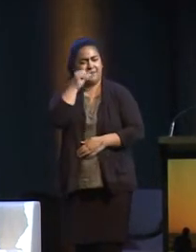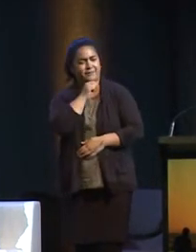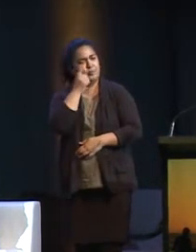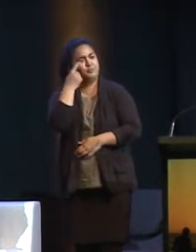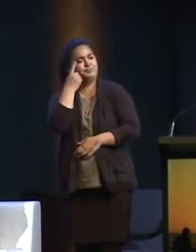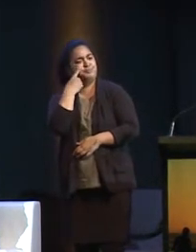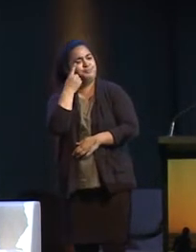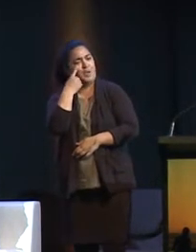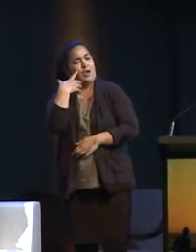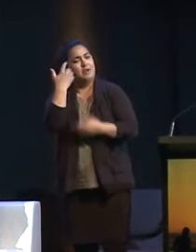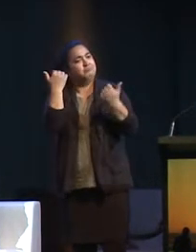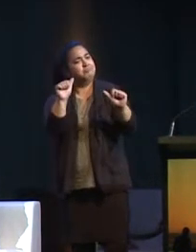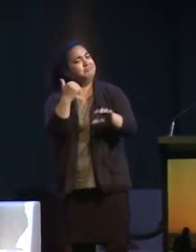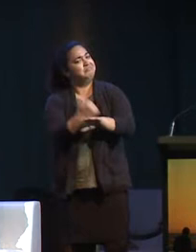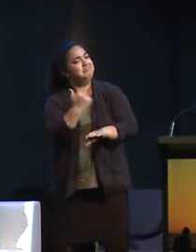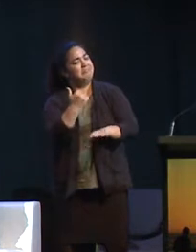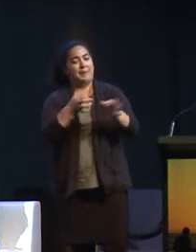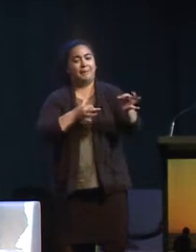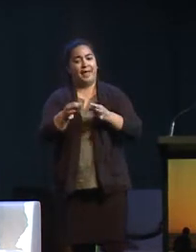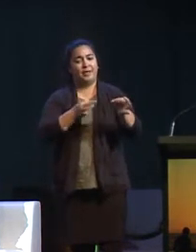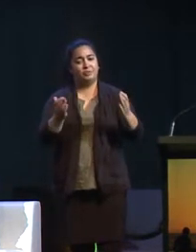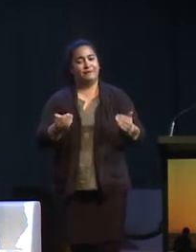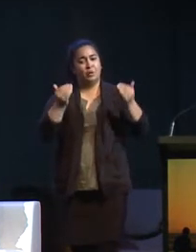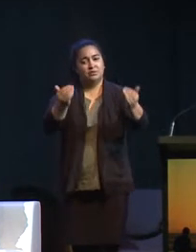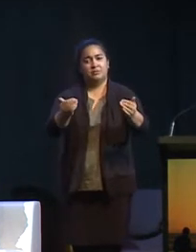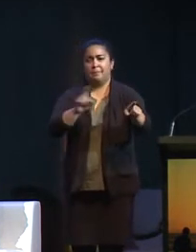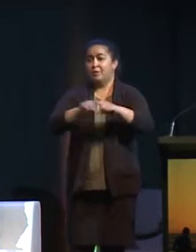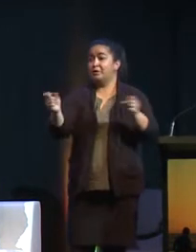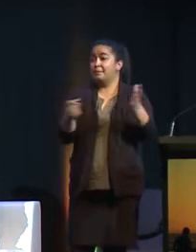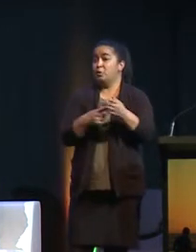to move forward, a really important component of this is the people, and it's something